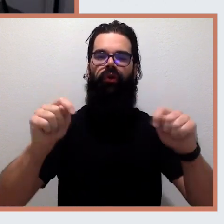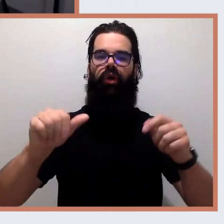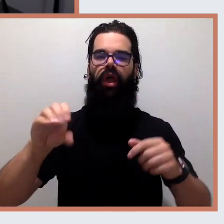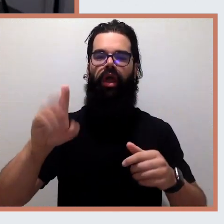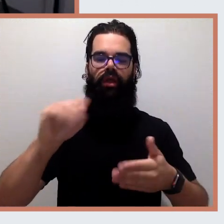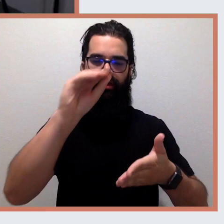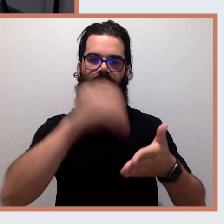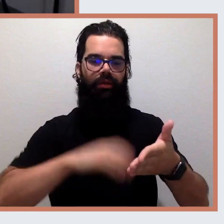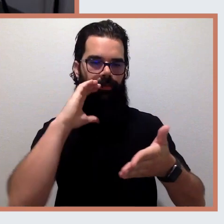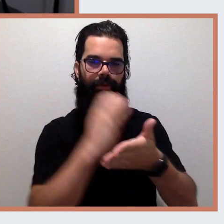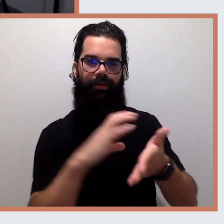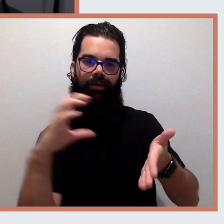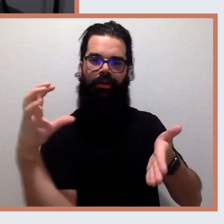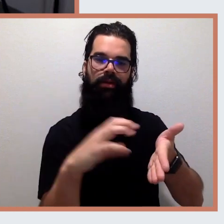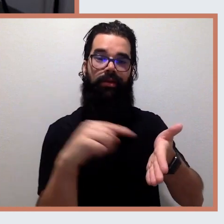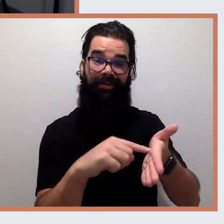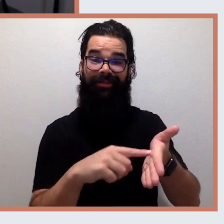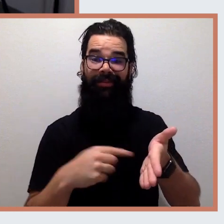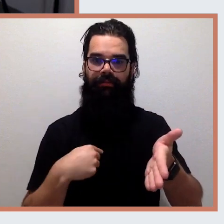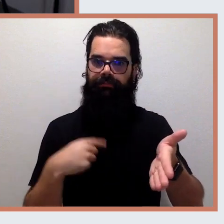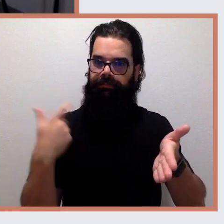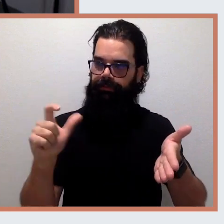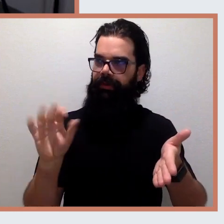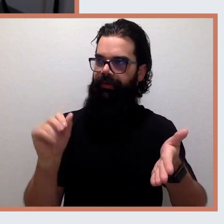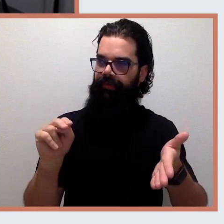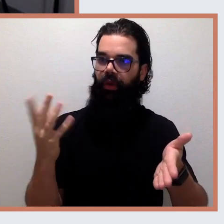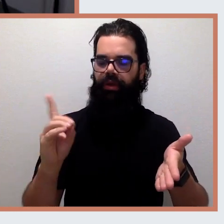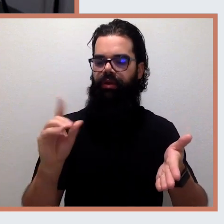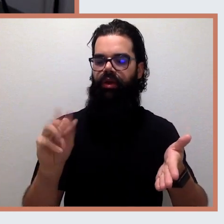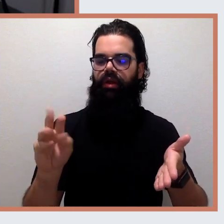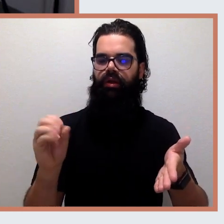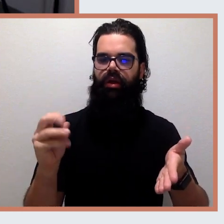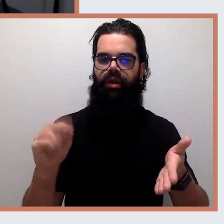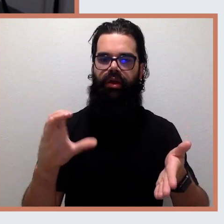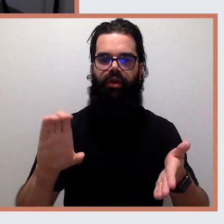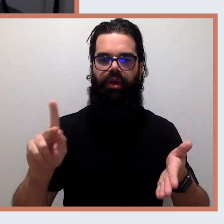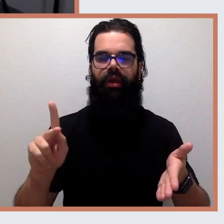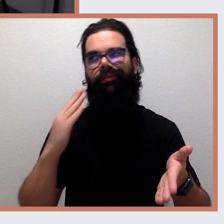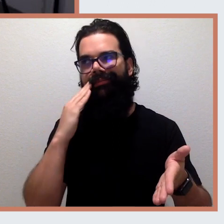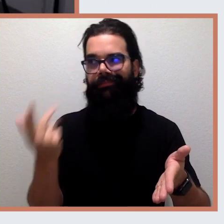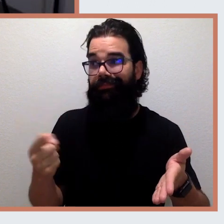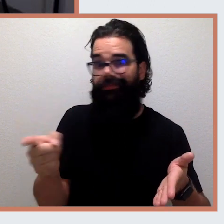for a teen soap opera, and at that time I was a huge fan of Dawson's Creek, who wasn't, right?